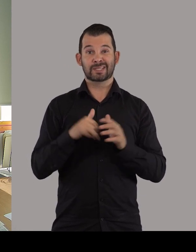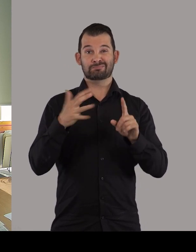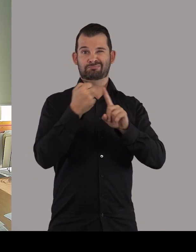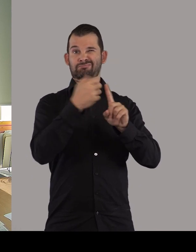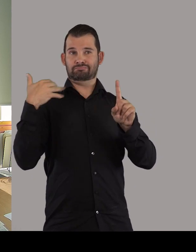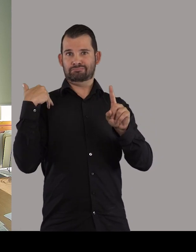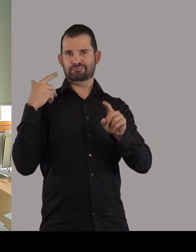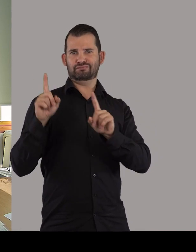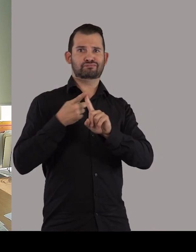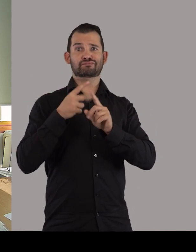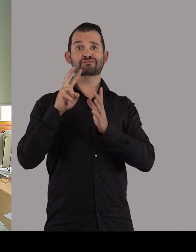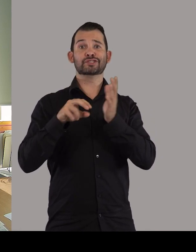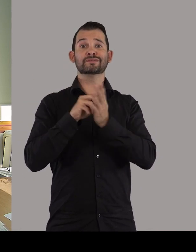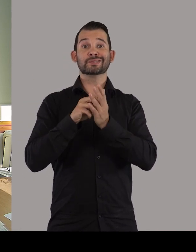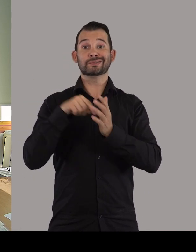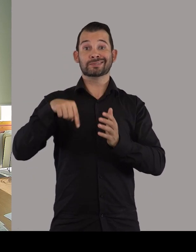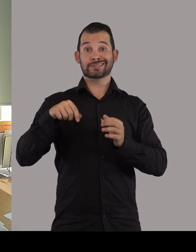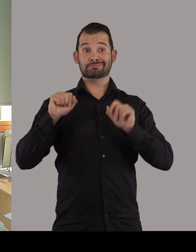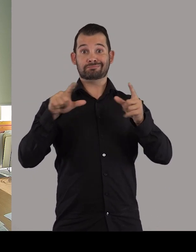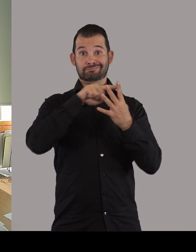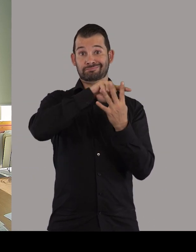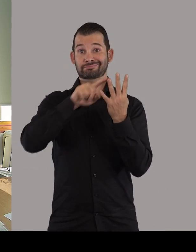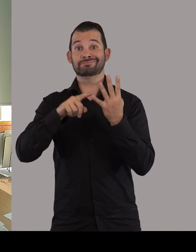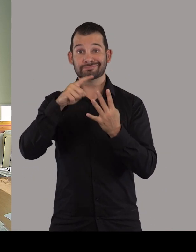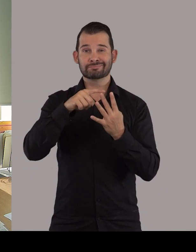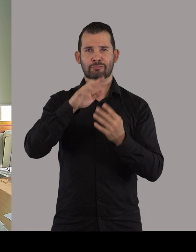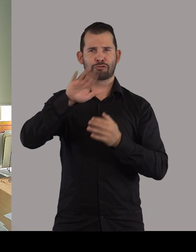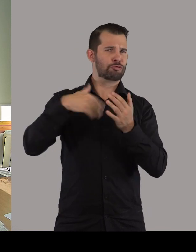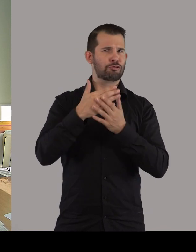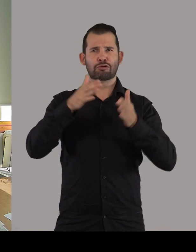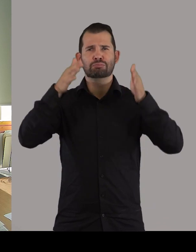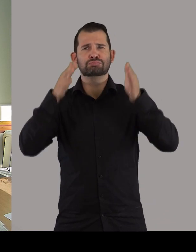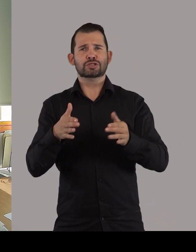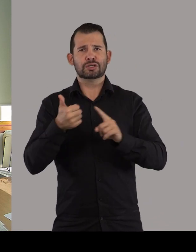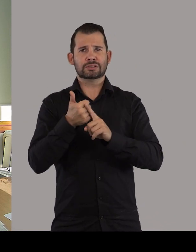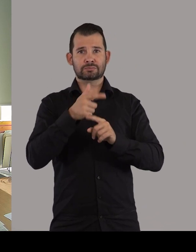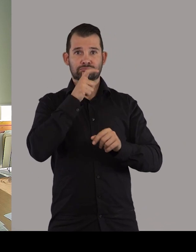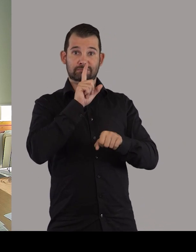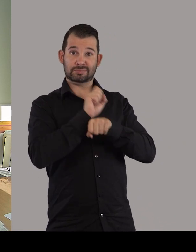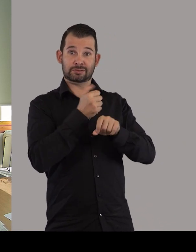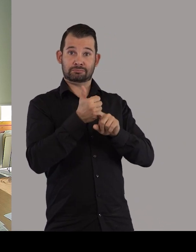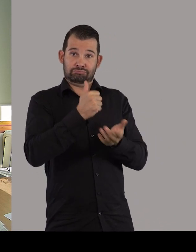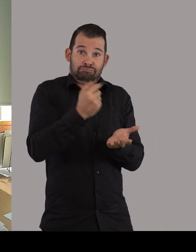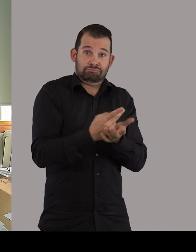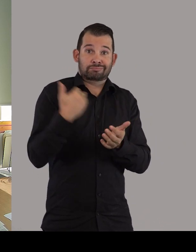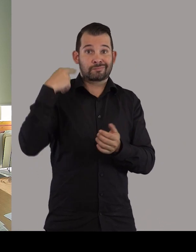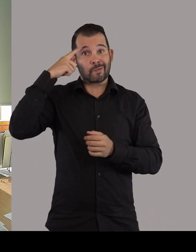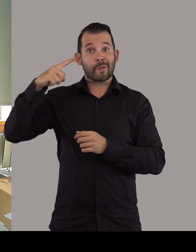As outlined in our first video in this series, all persons who were eligible for Wheel-Trans